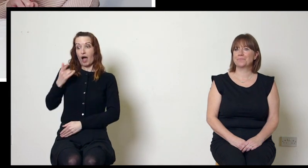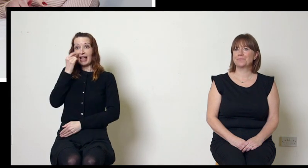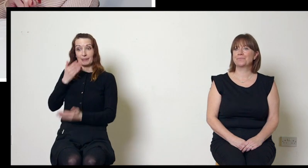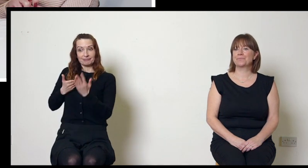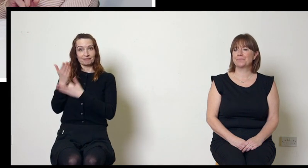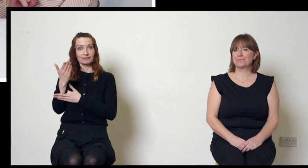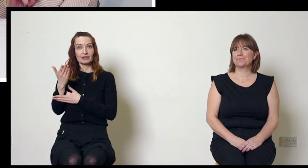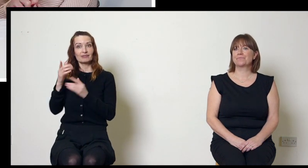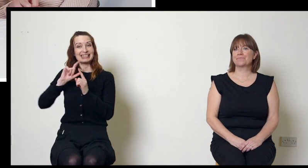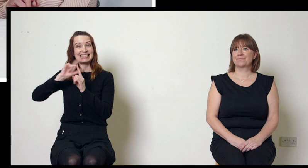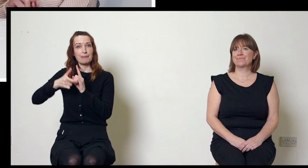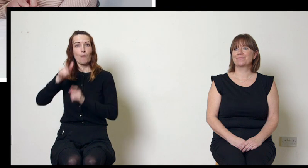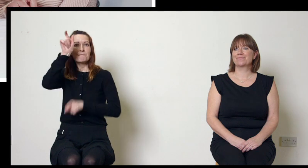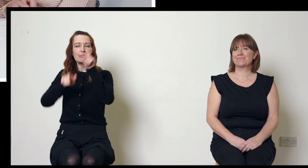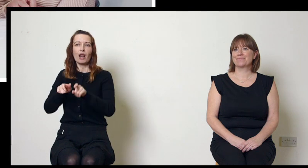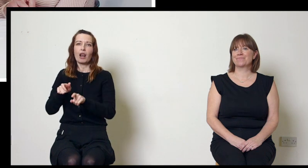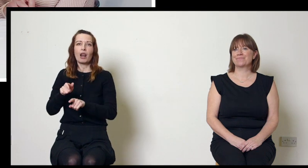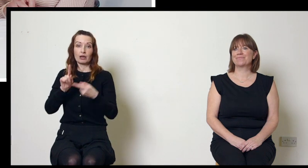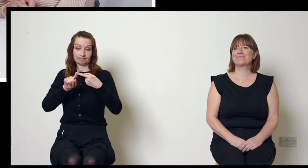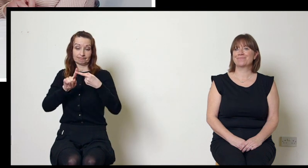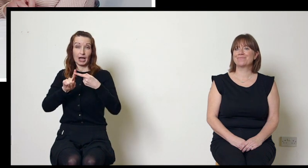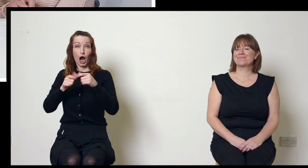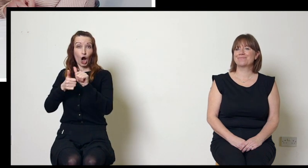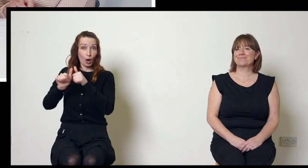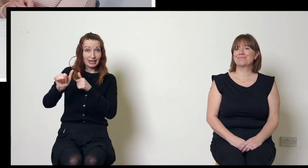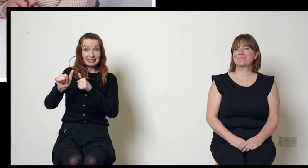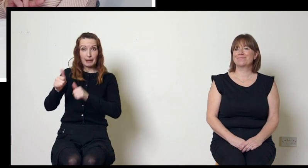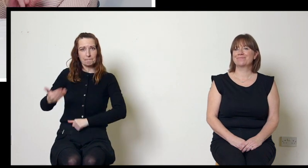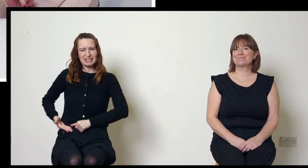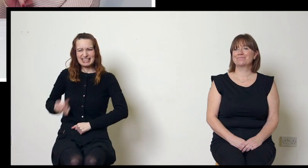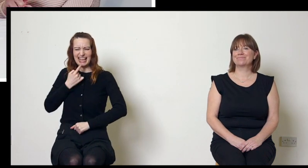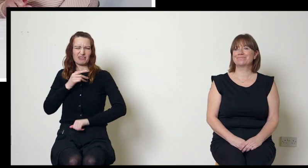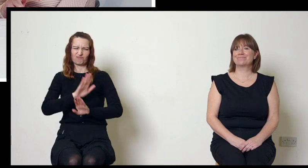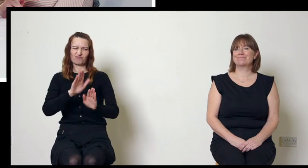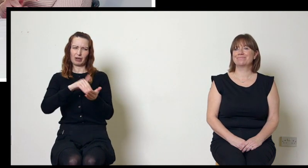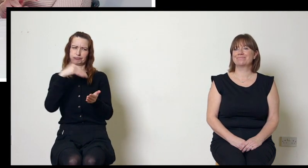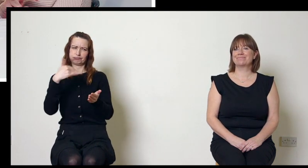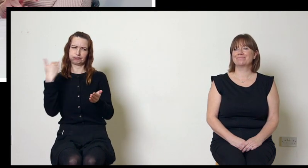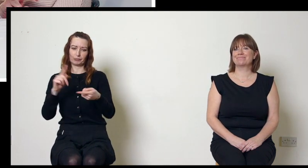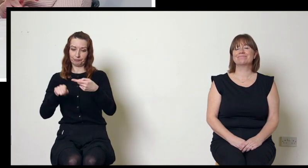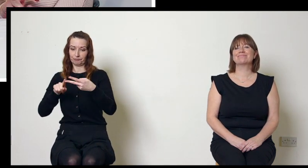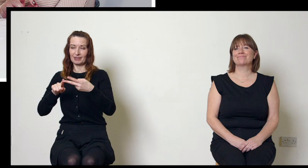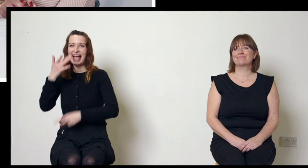one is, is companies and businesses saying it's going to cost too much and then it's attitude. Right.